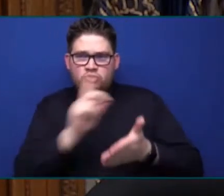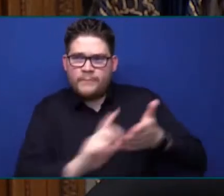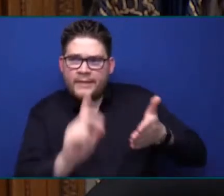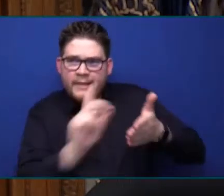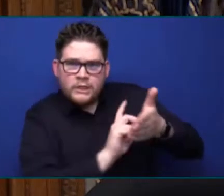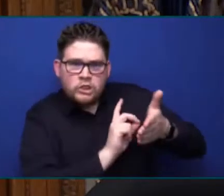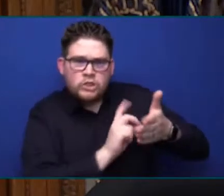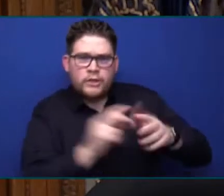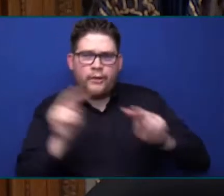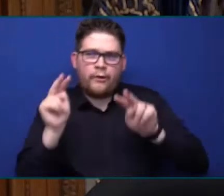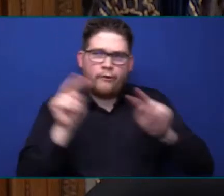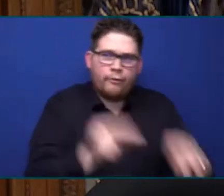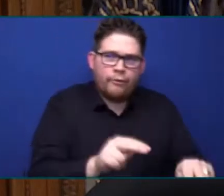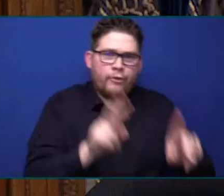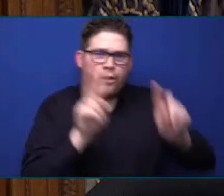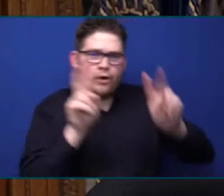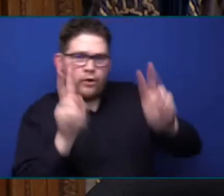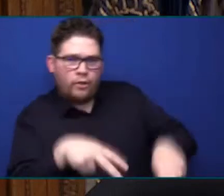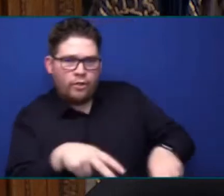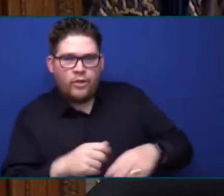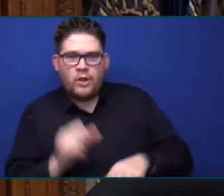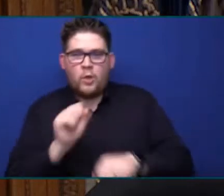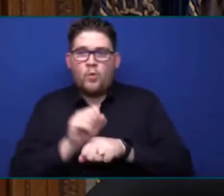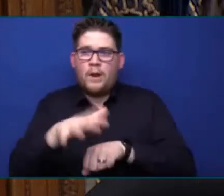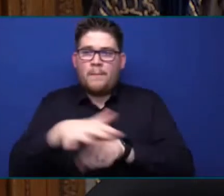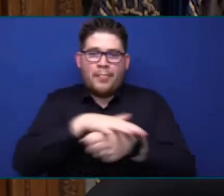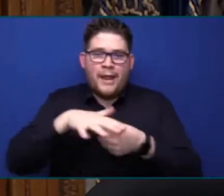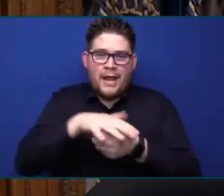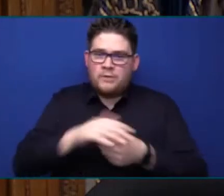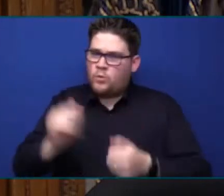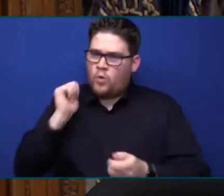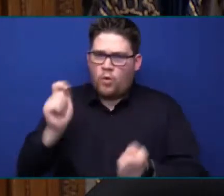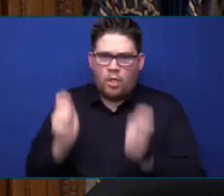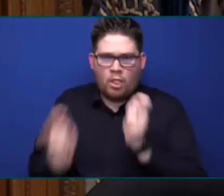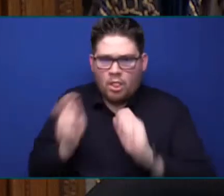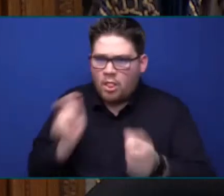all conditions preventing the employment of people with disabilities. More than that,